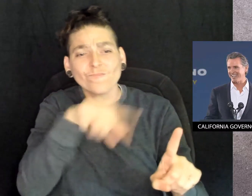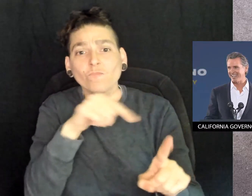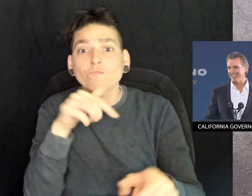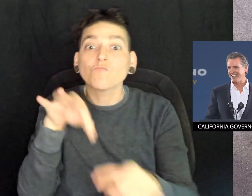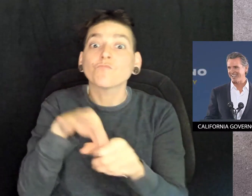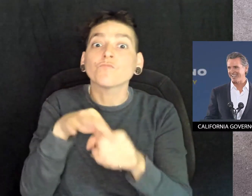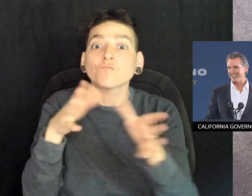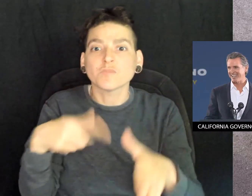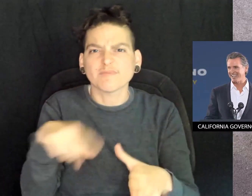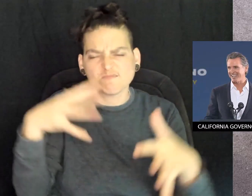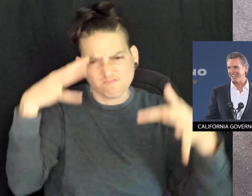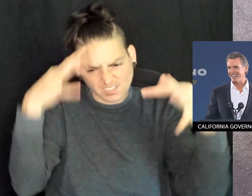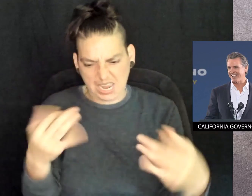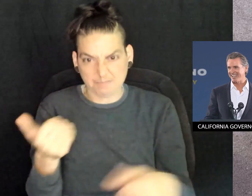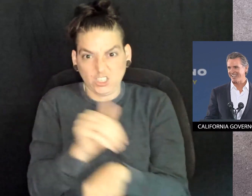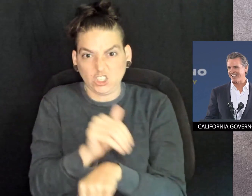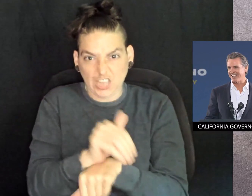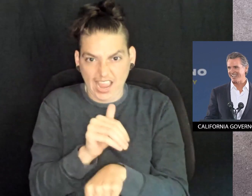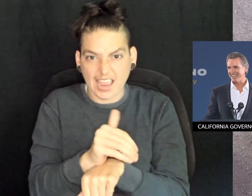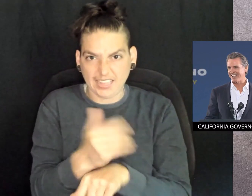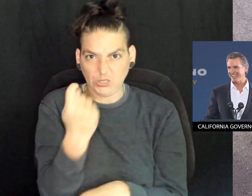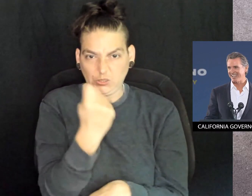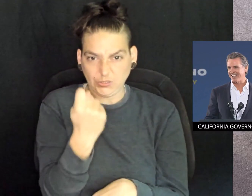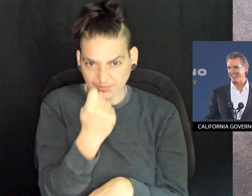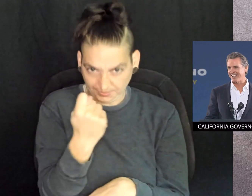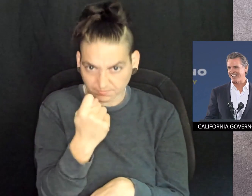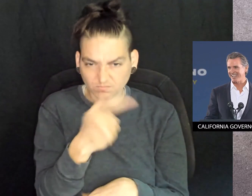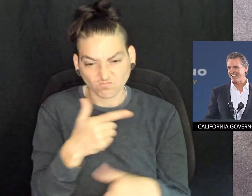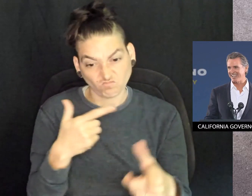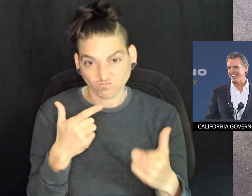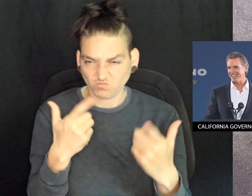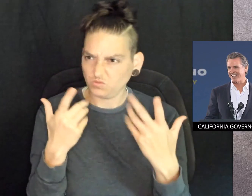its decision day in California as voters decide by tonight